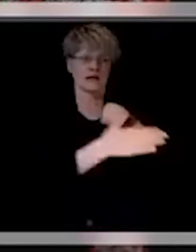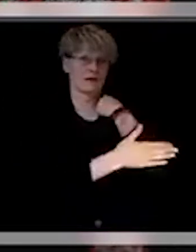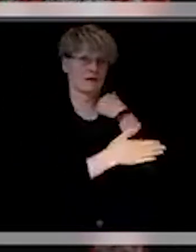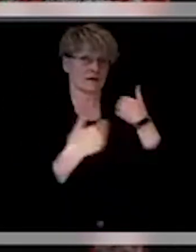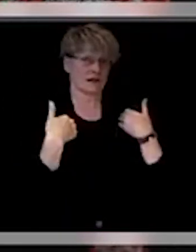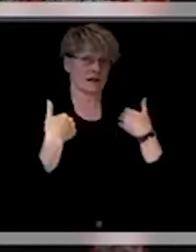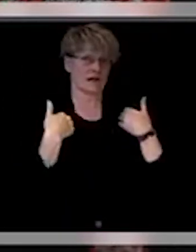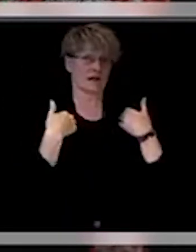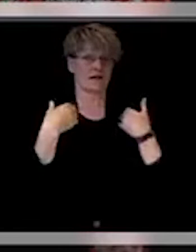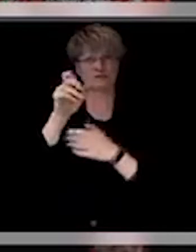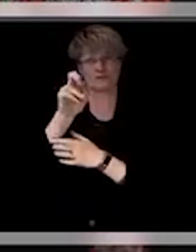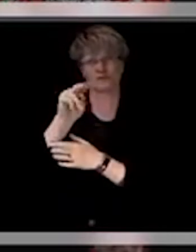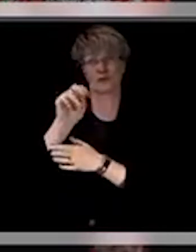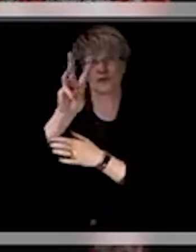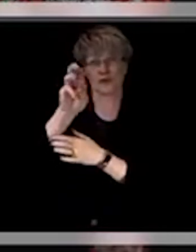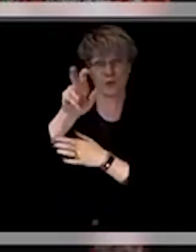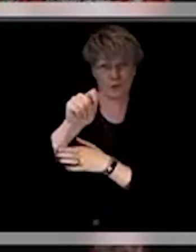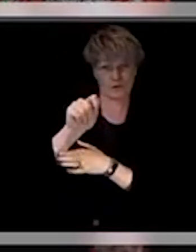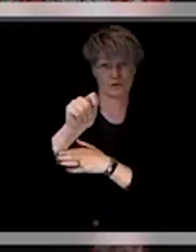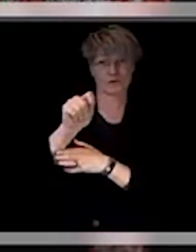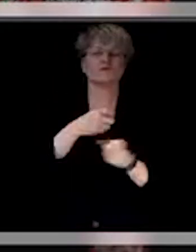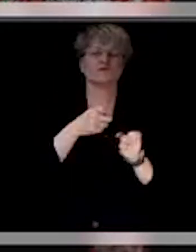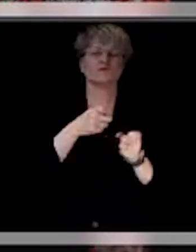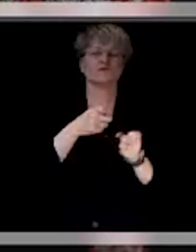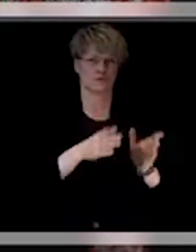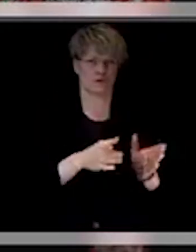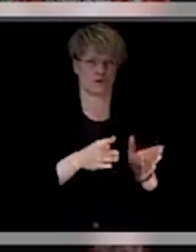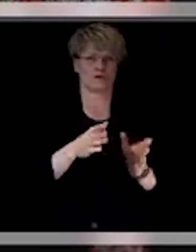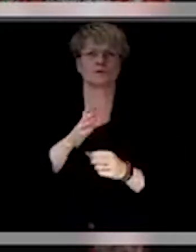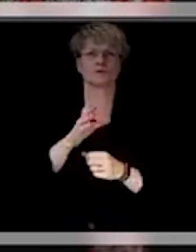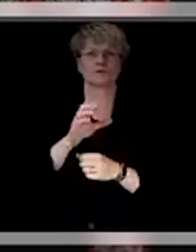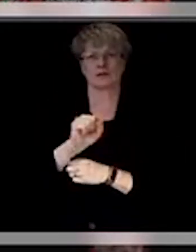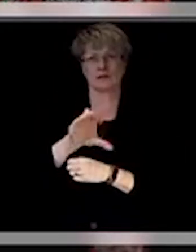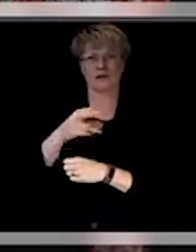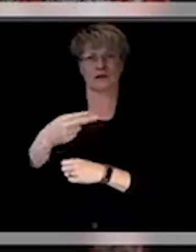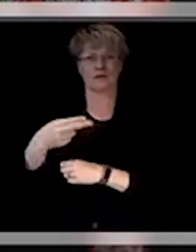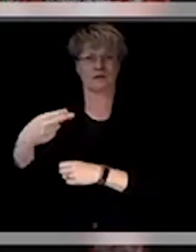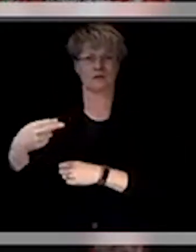Services Agency. Dr. Karen Ramstrom is our Health Officer and we also have Dr. Michael